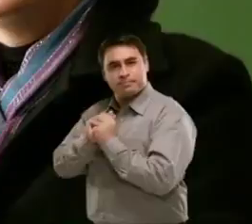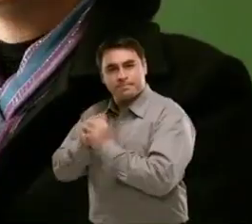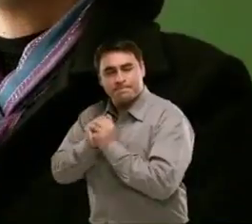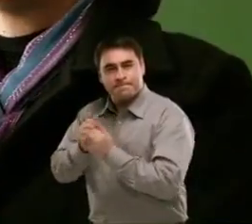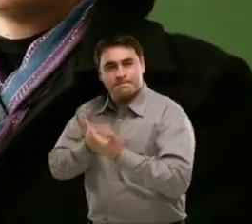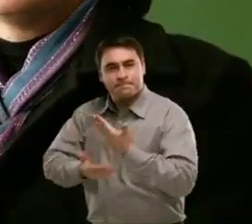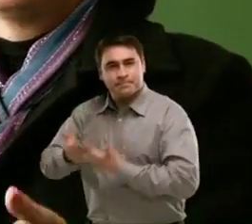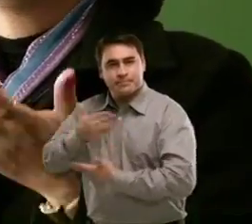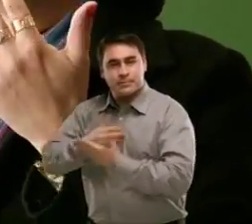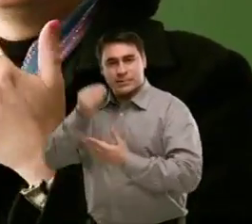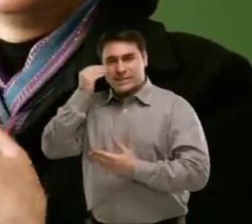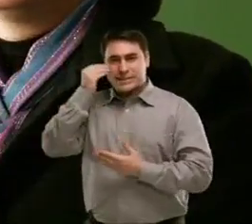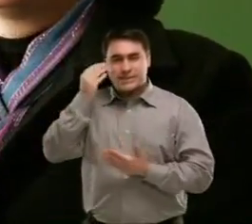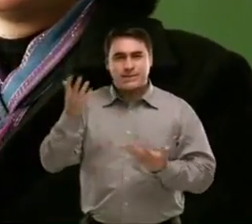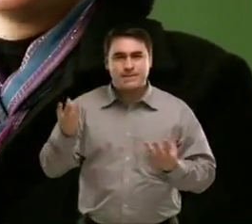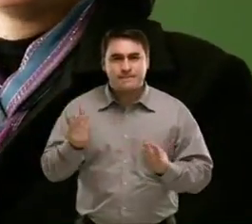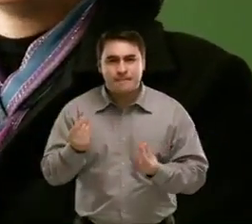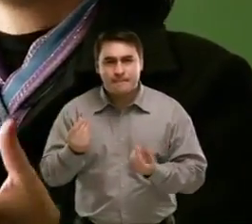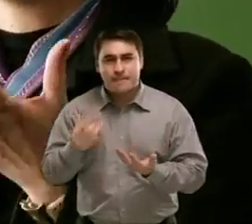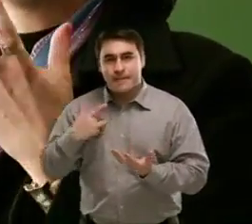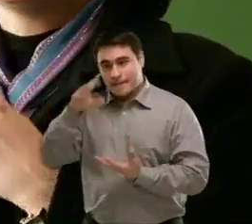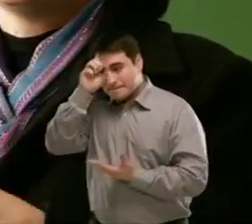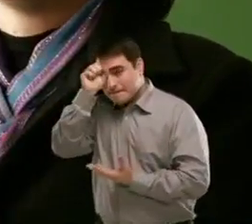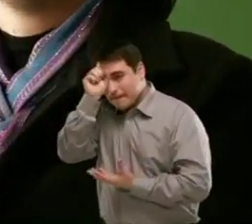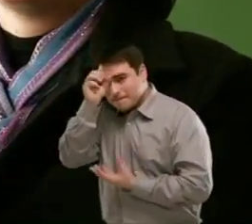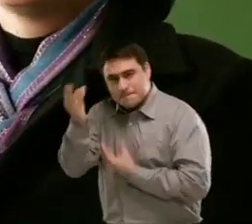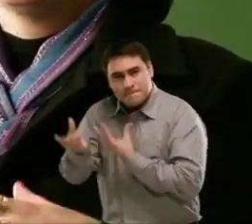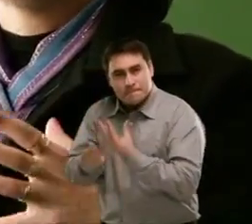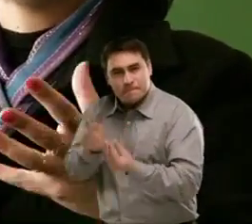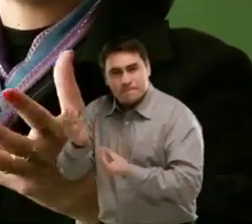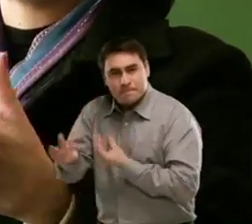trying to absorb as much as possible when he was with his food,